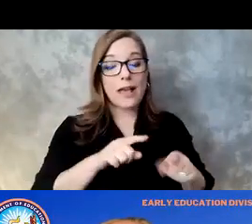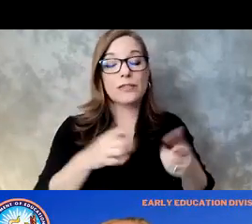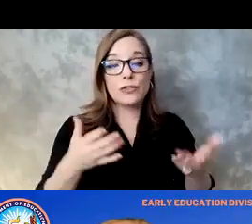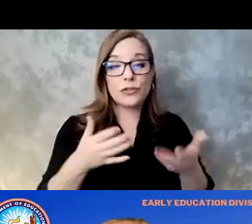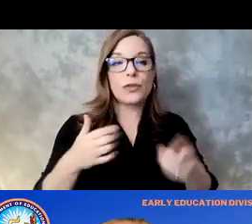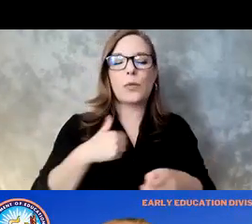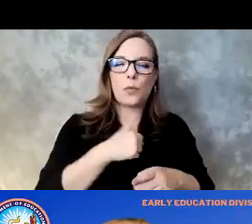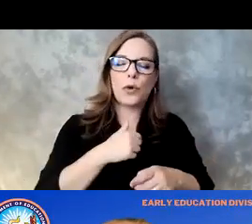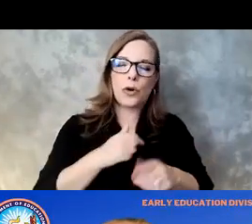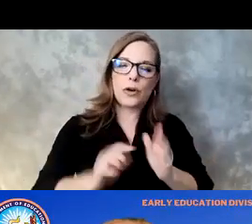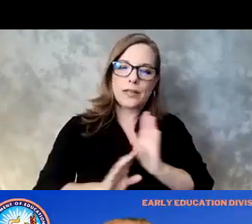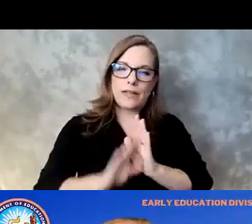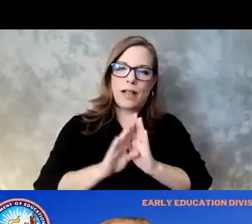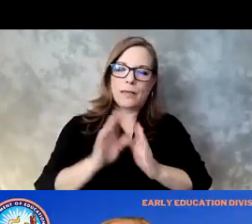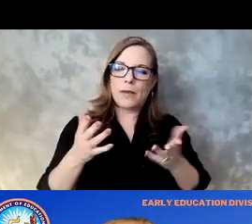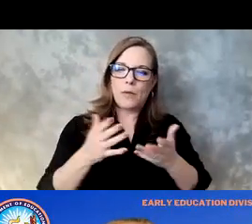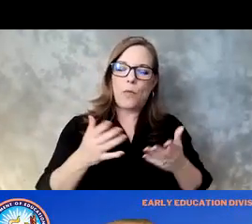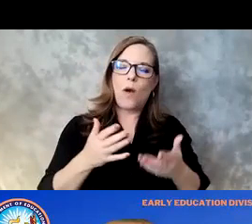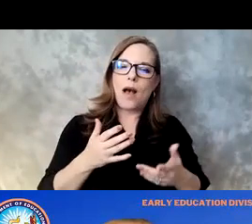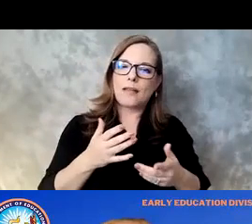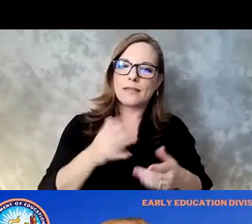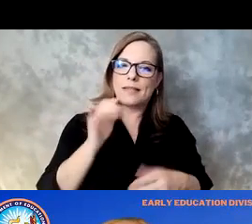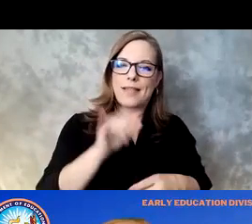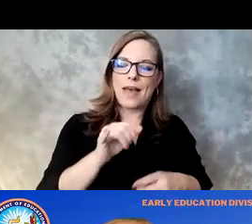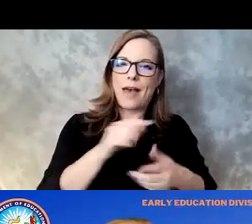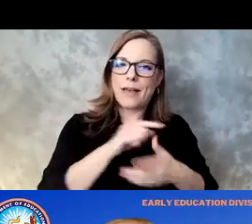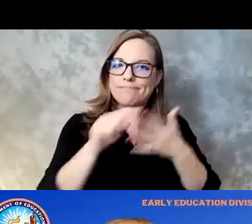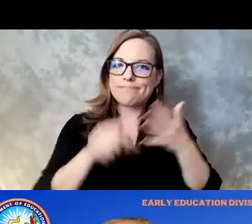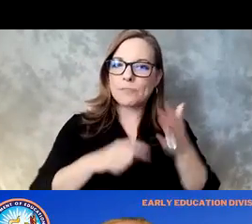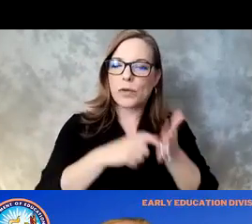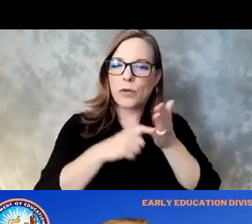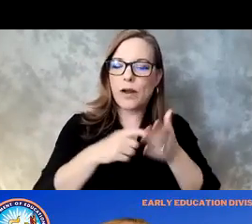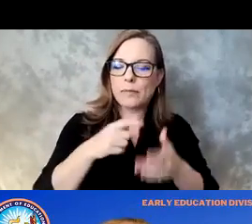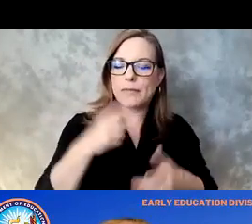the requirements for charter schools are around offering TK and will be issuing additional